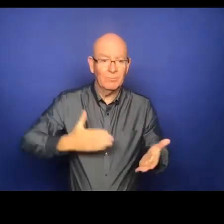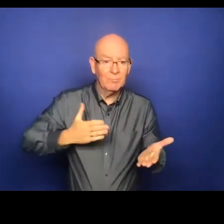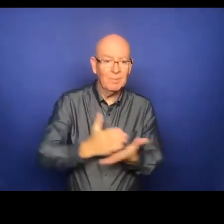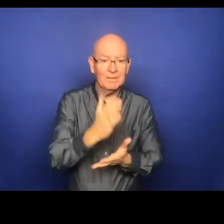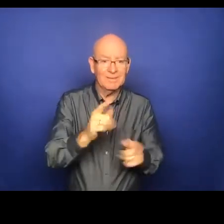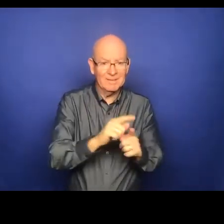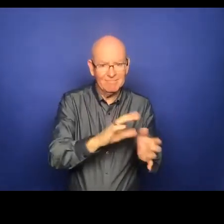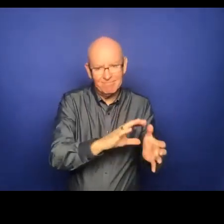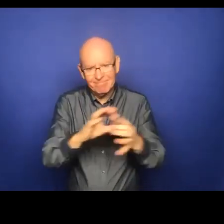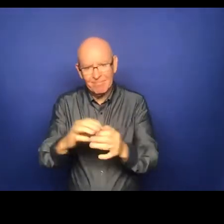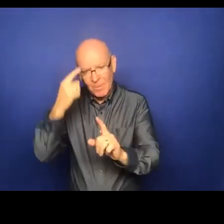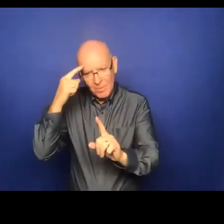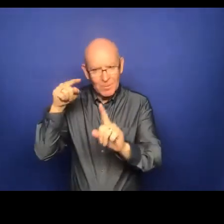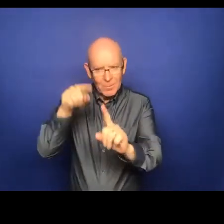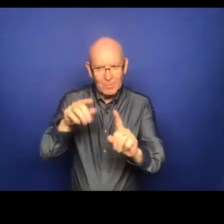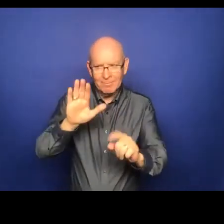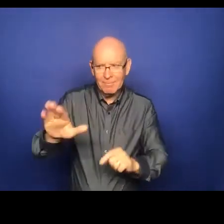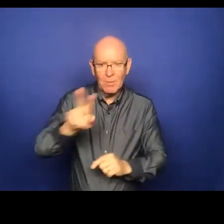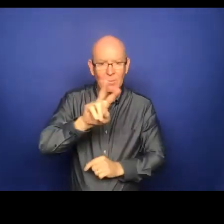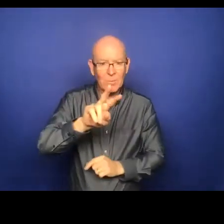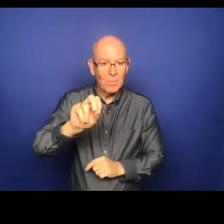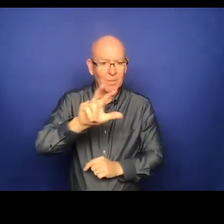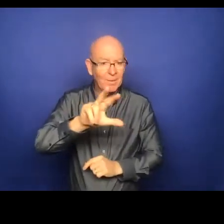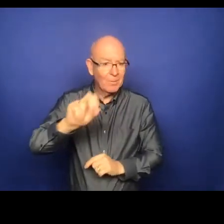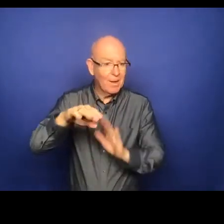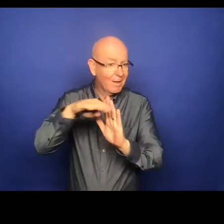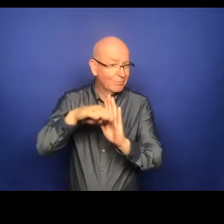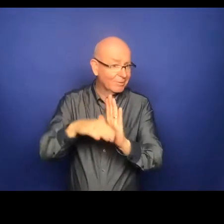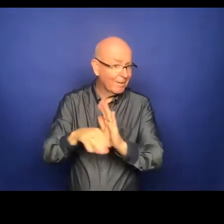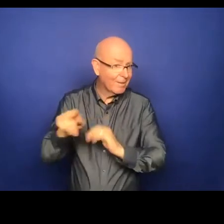indicators. Now, the objective